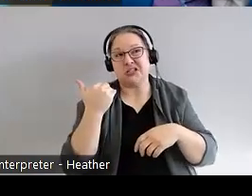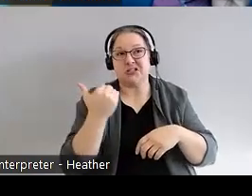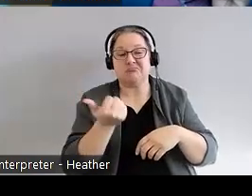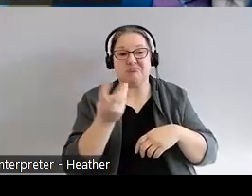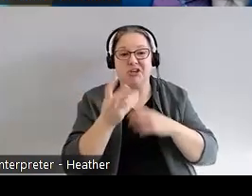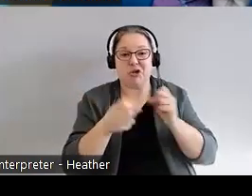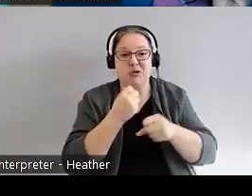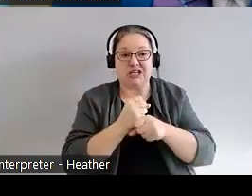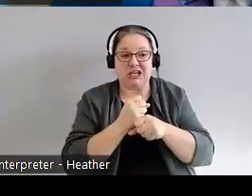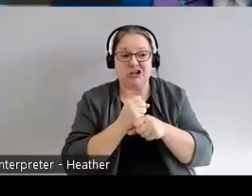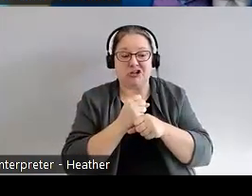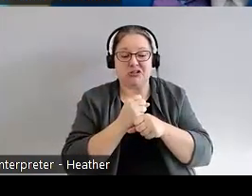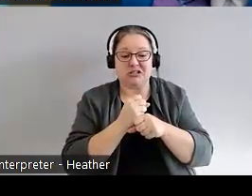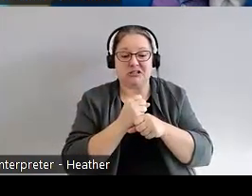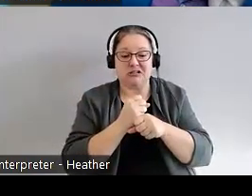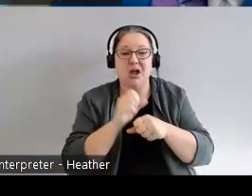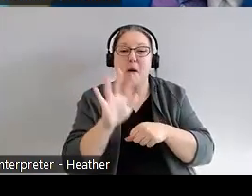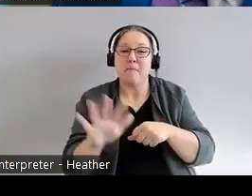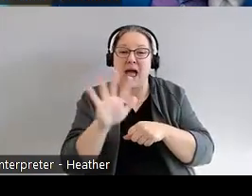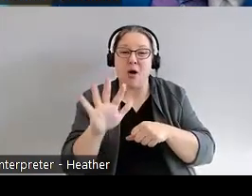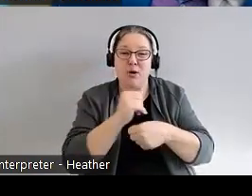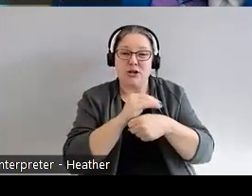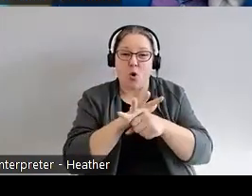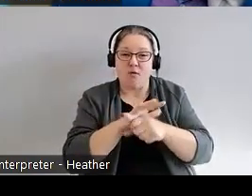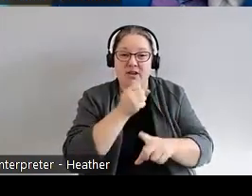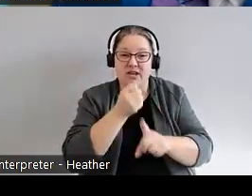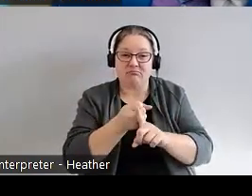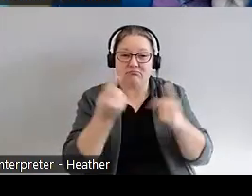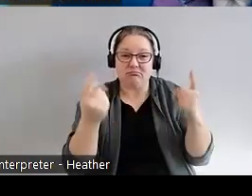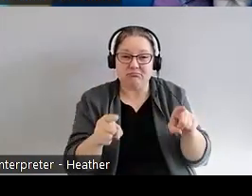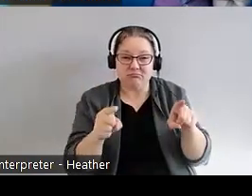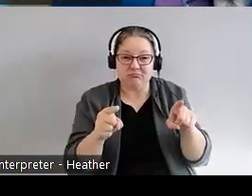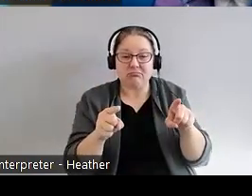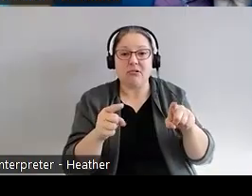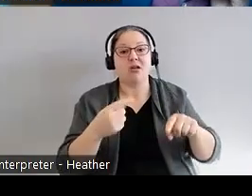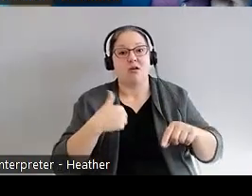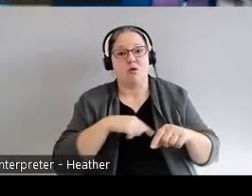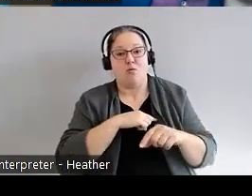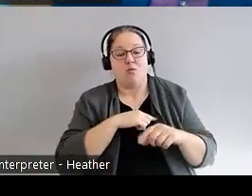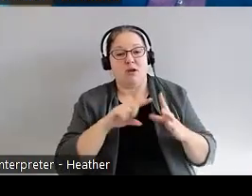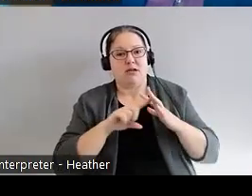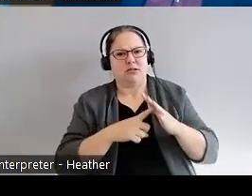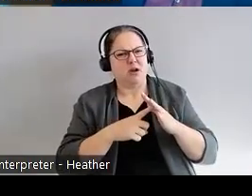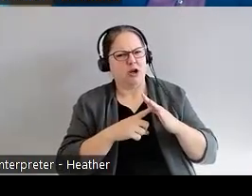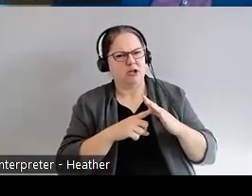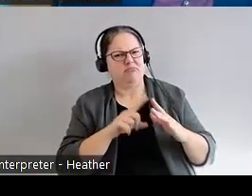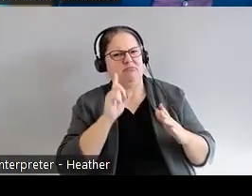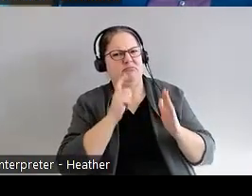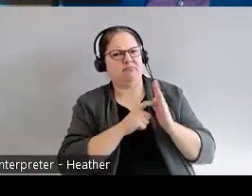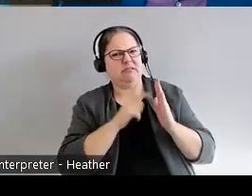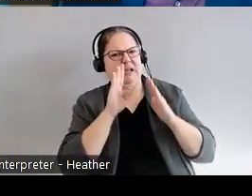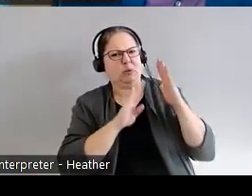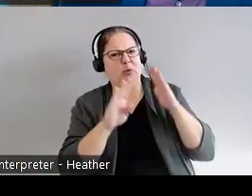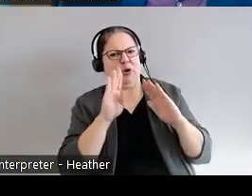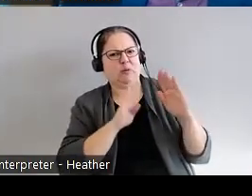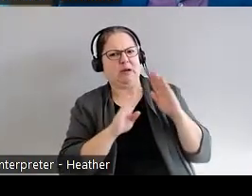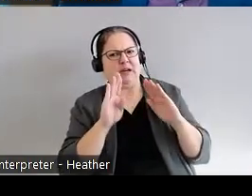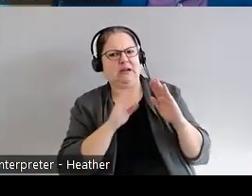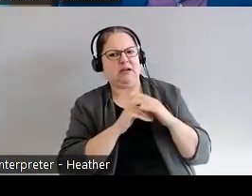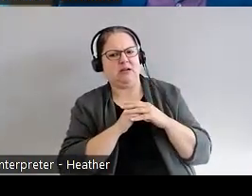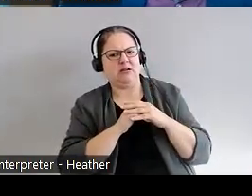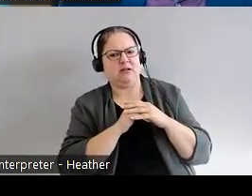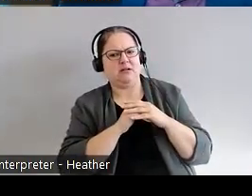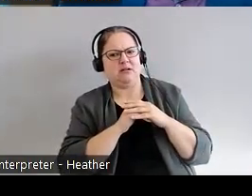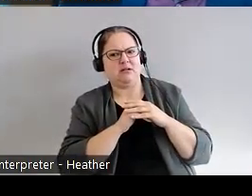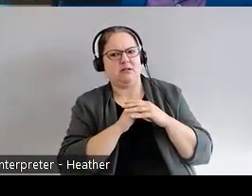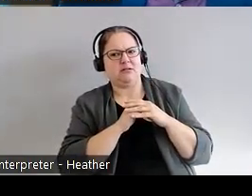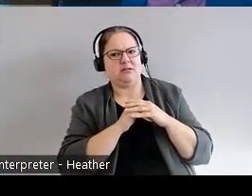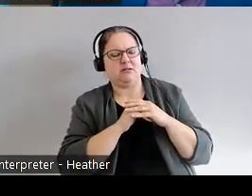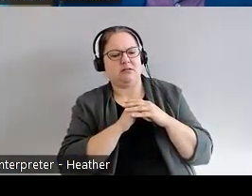like right about when COVID hit um we uh we really started to worry about um you know uh uh staff uh